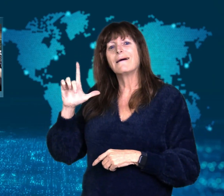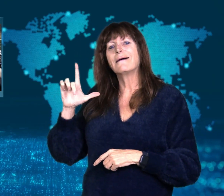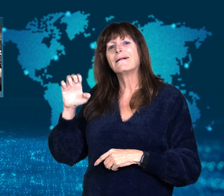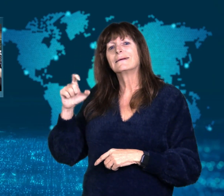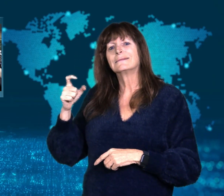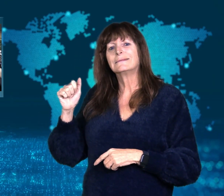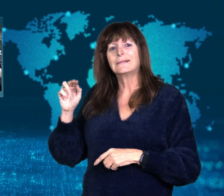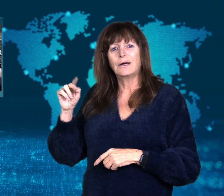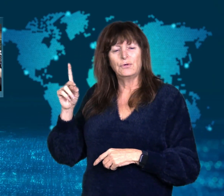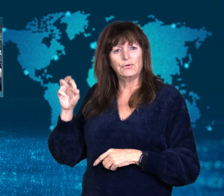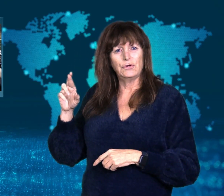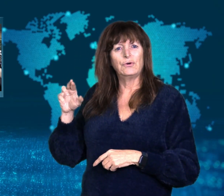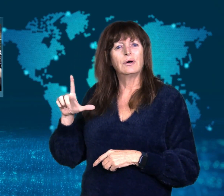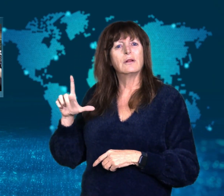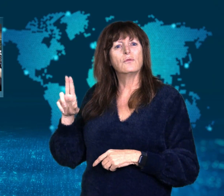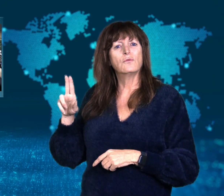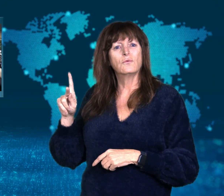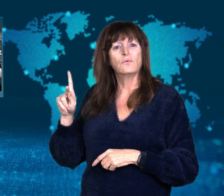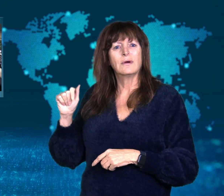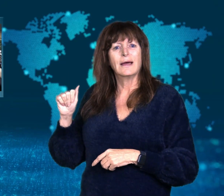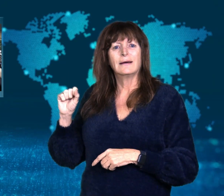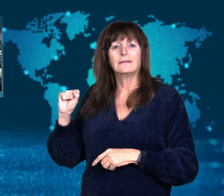Alexander Lukashenko,